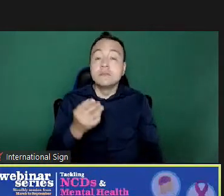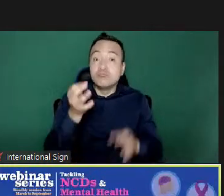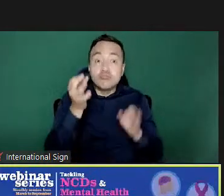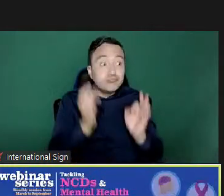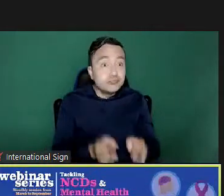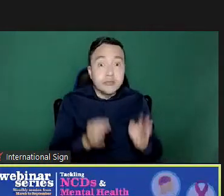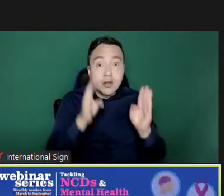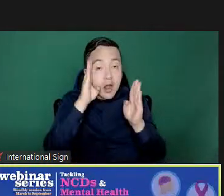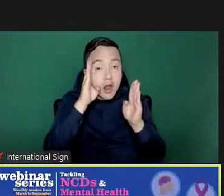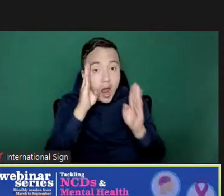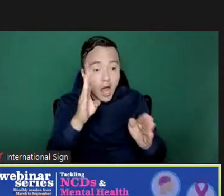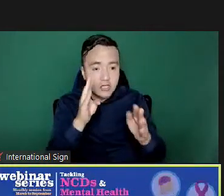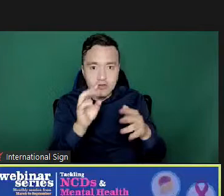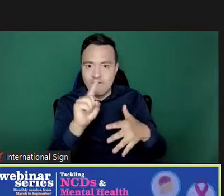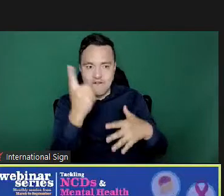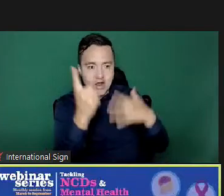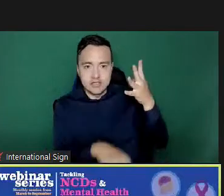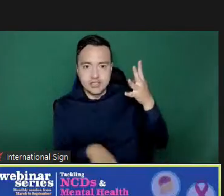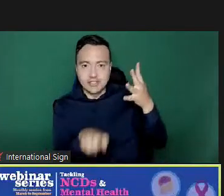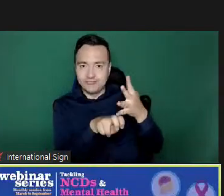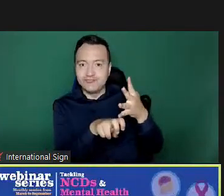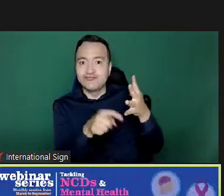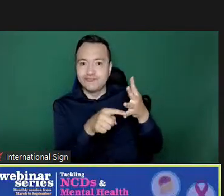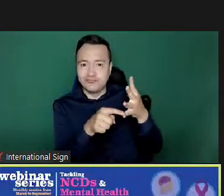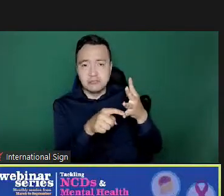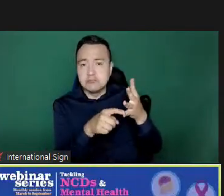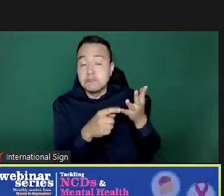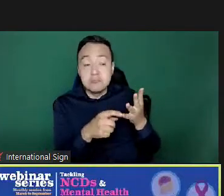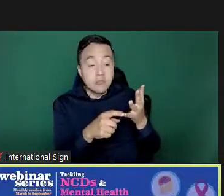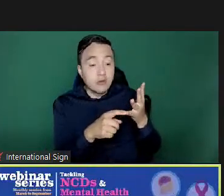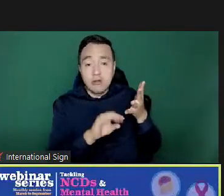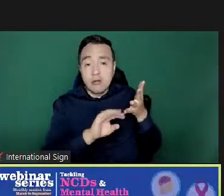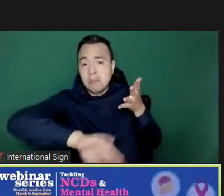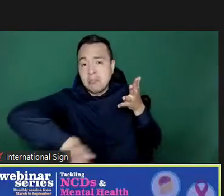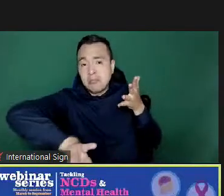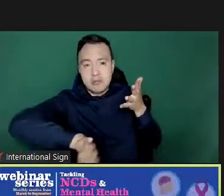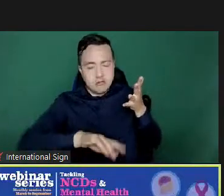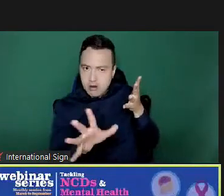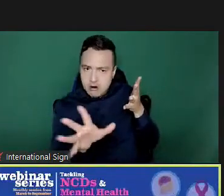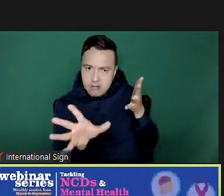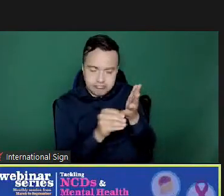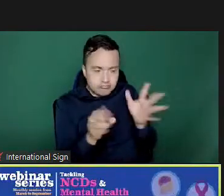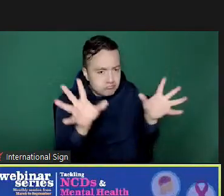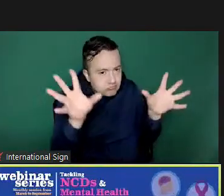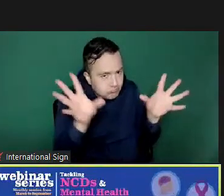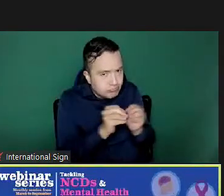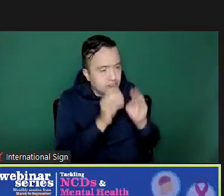We must also learn on the lessons that were taught to us by way of the pandemic.